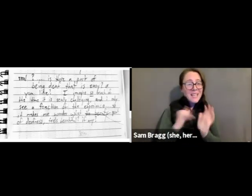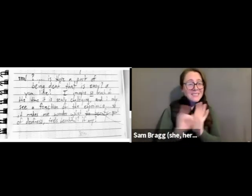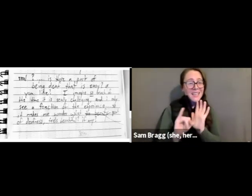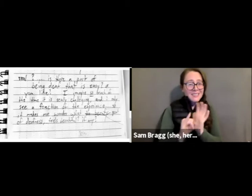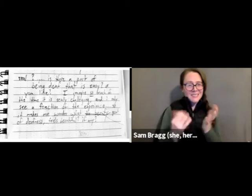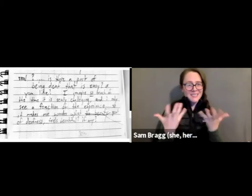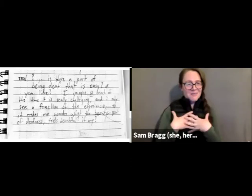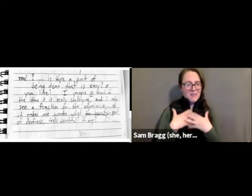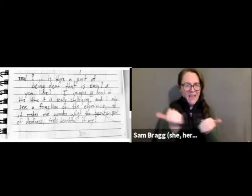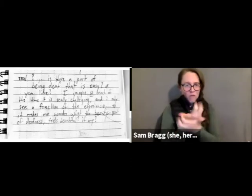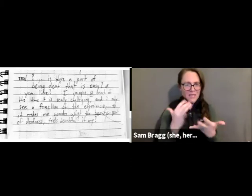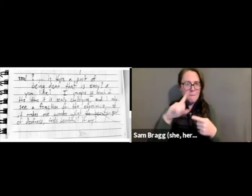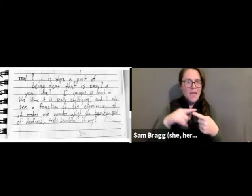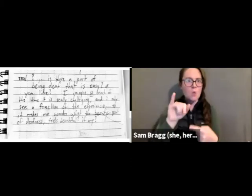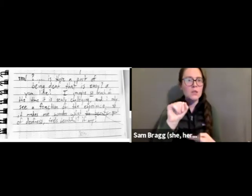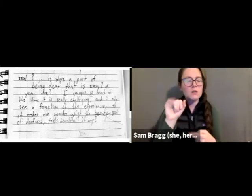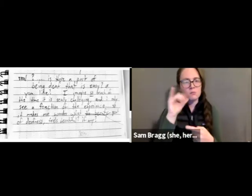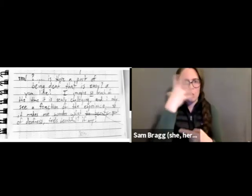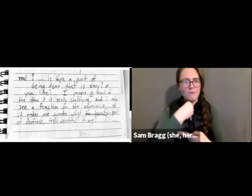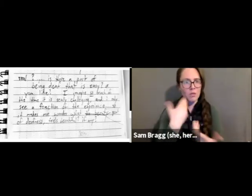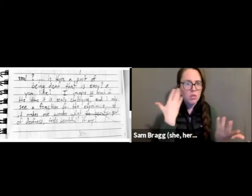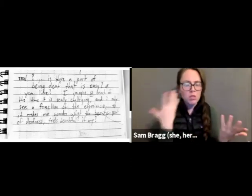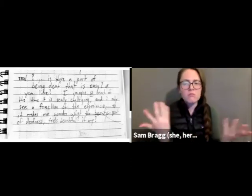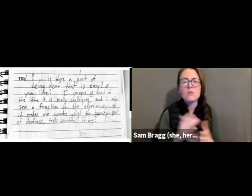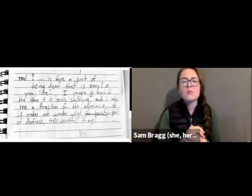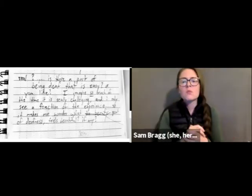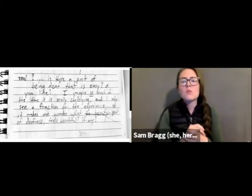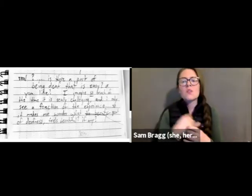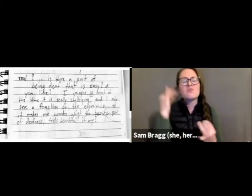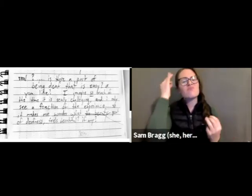everything that is included in my identity is beautiful. Everything about the concept of